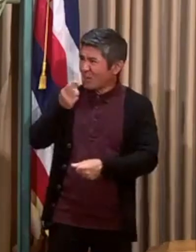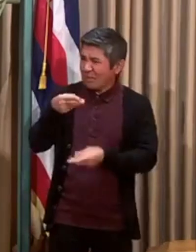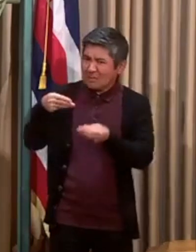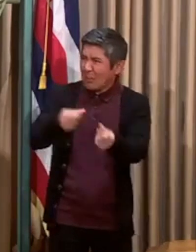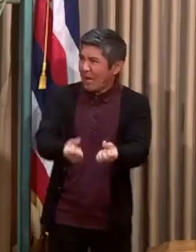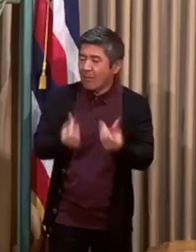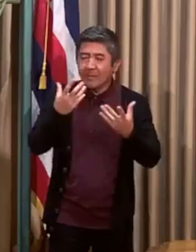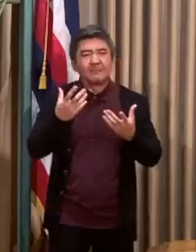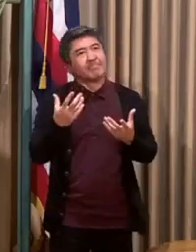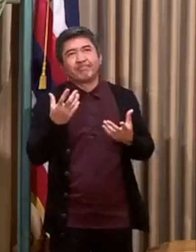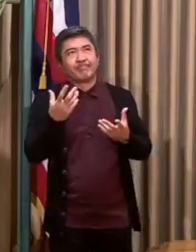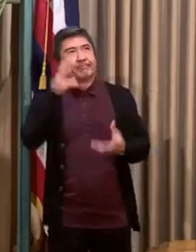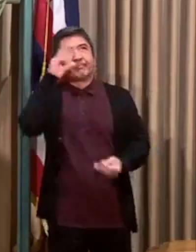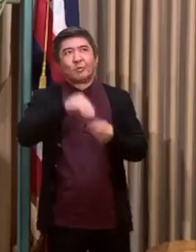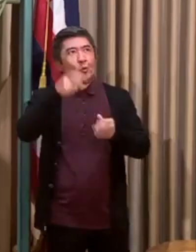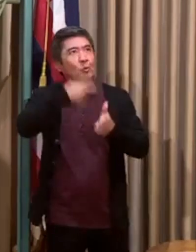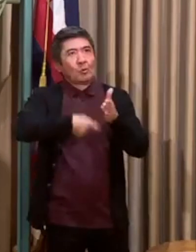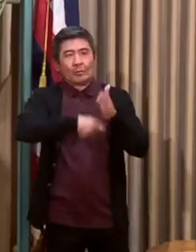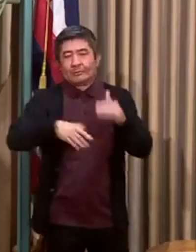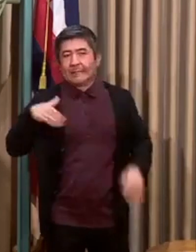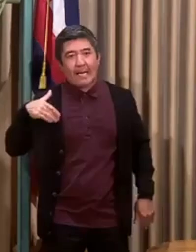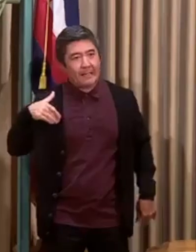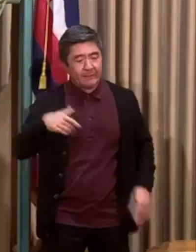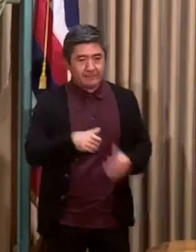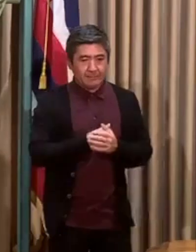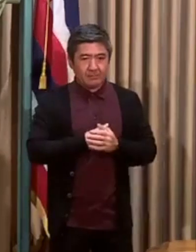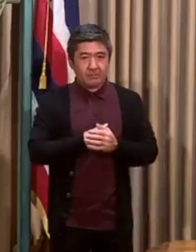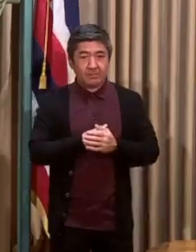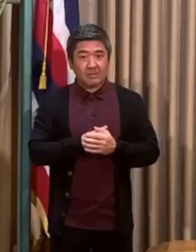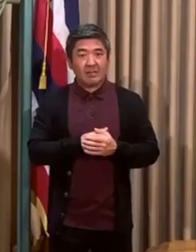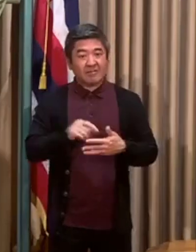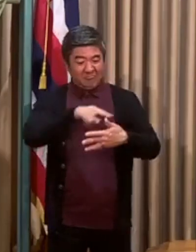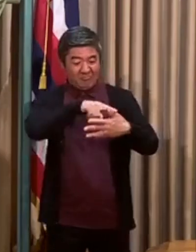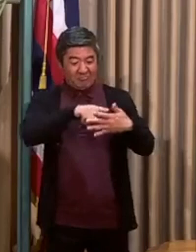So the the work that I described earlier and in the note